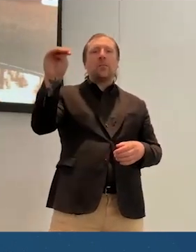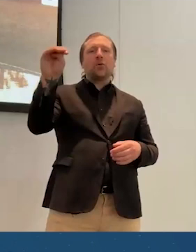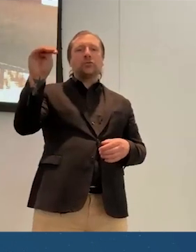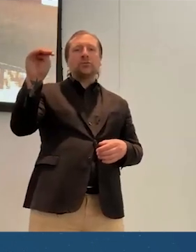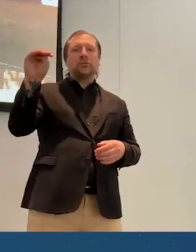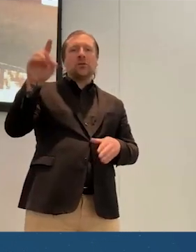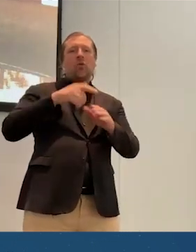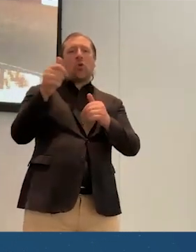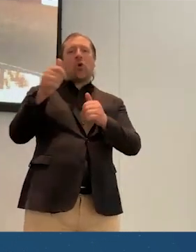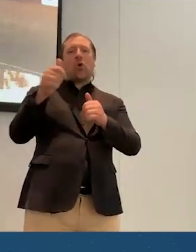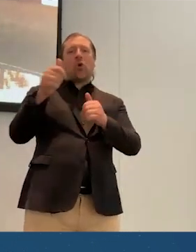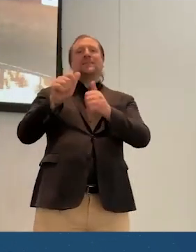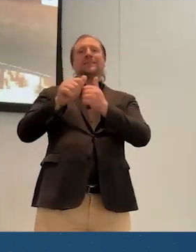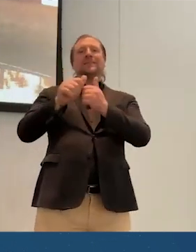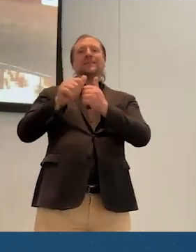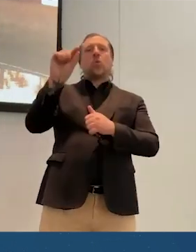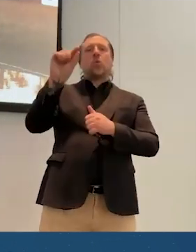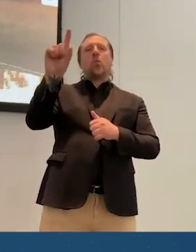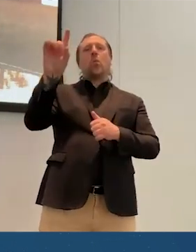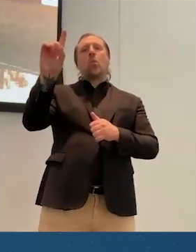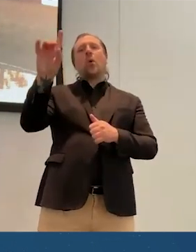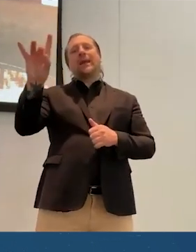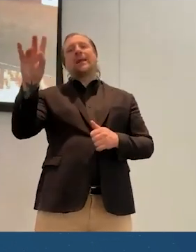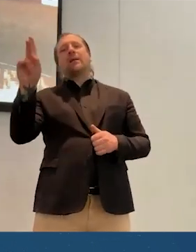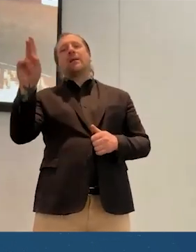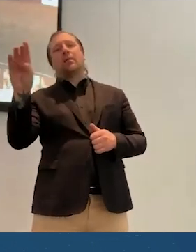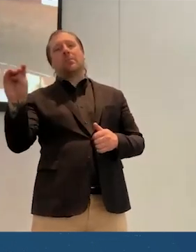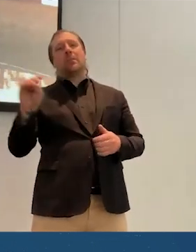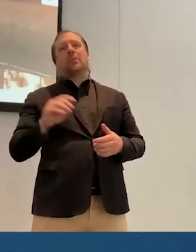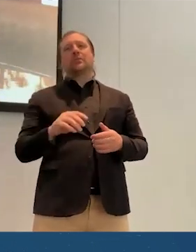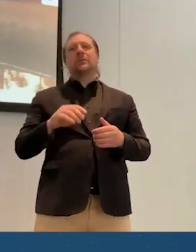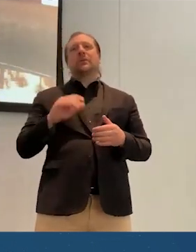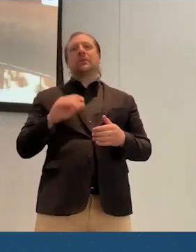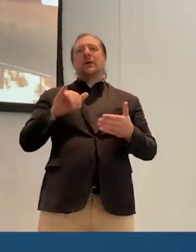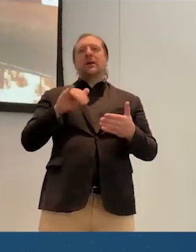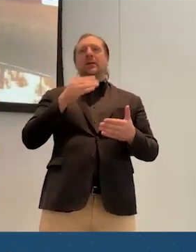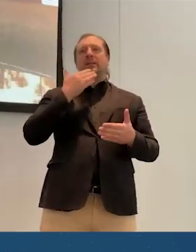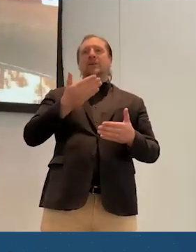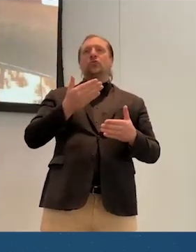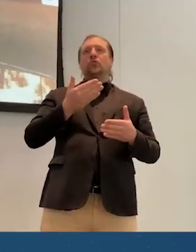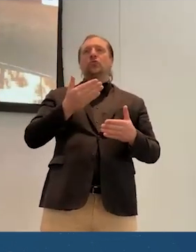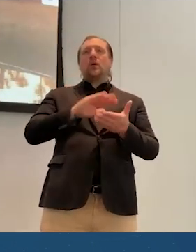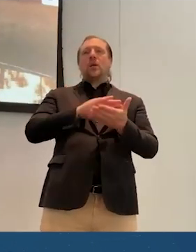substantial for just a study session.